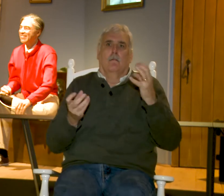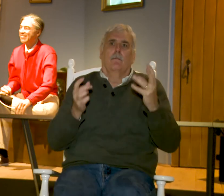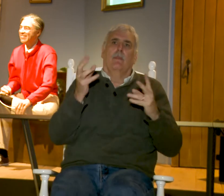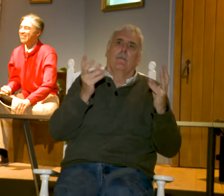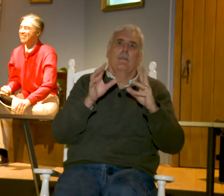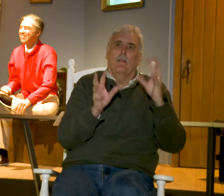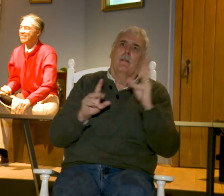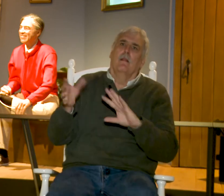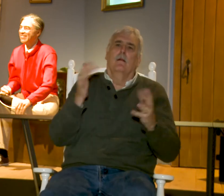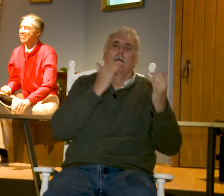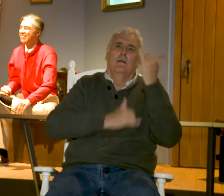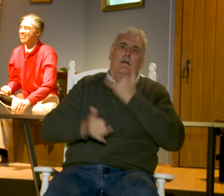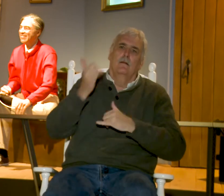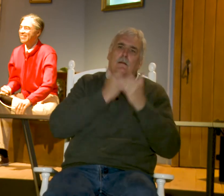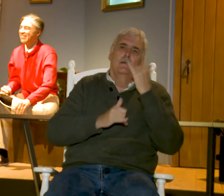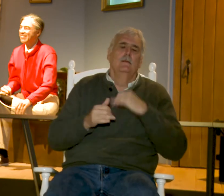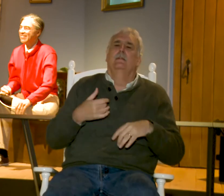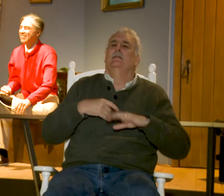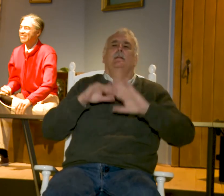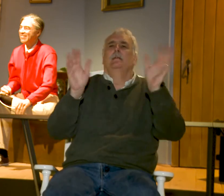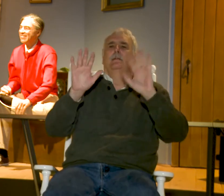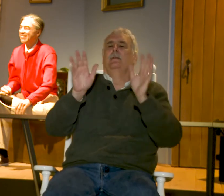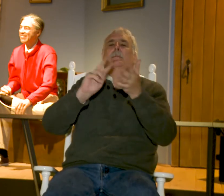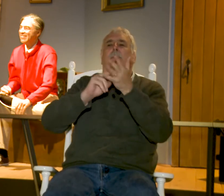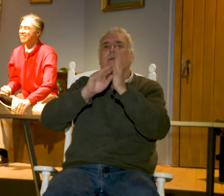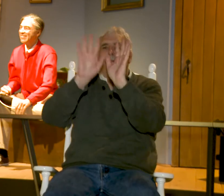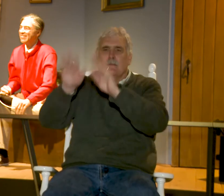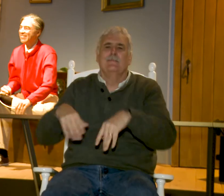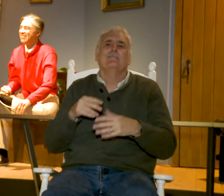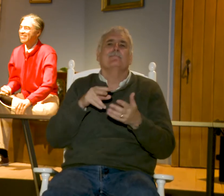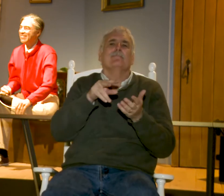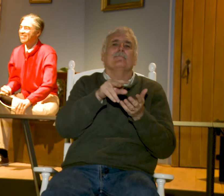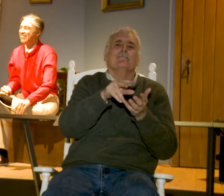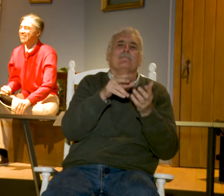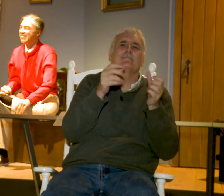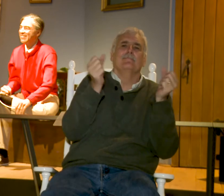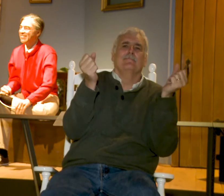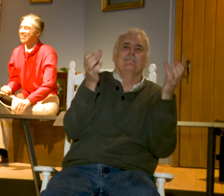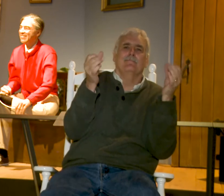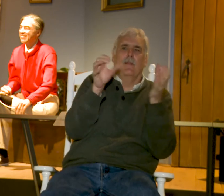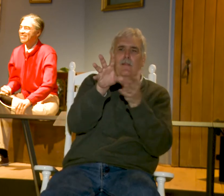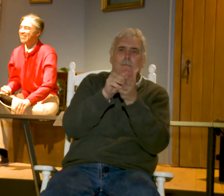to code switch to ASL but there were many mistakes. That wasn't working. Instead I began signing the script